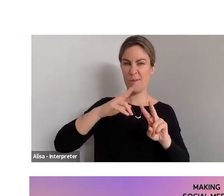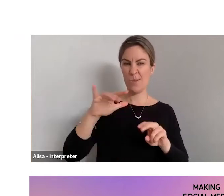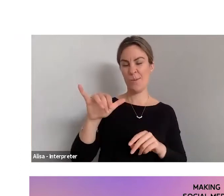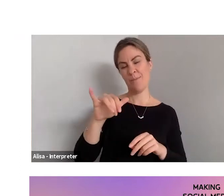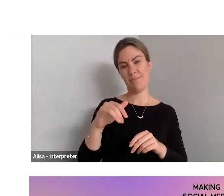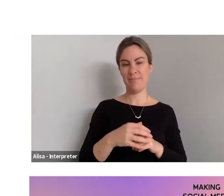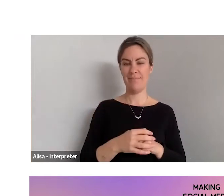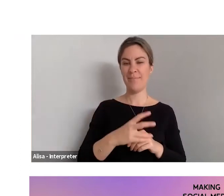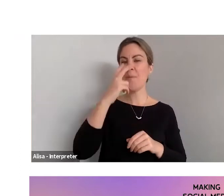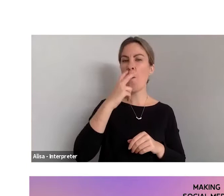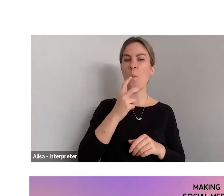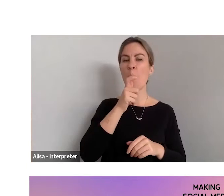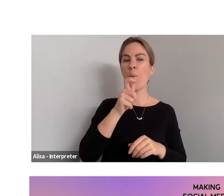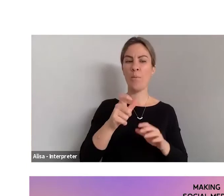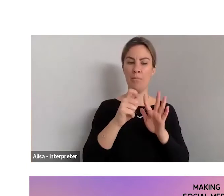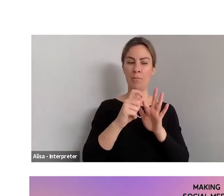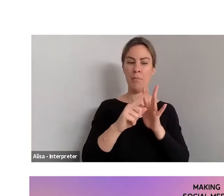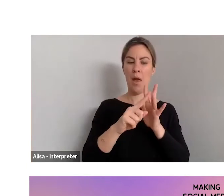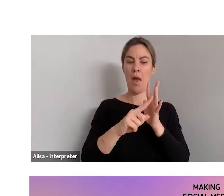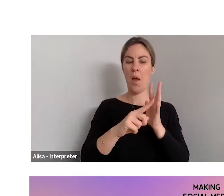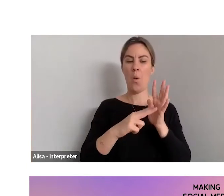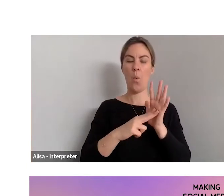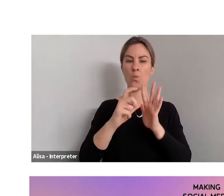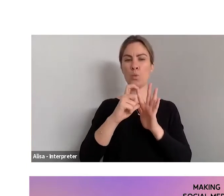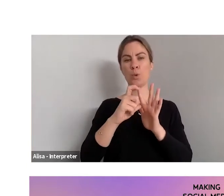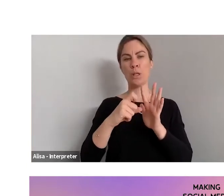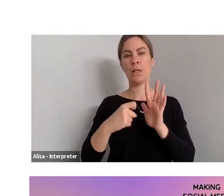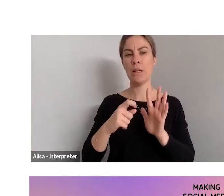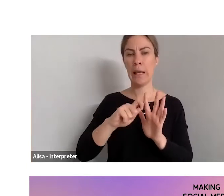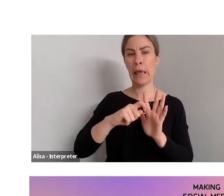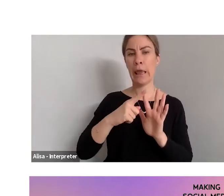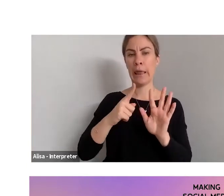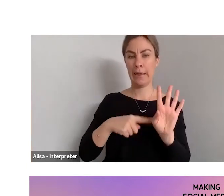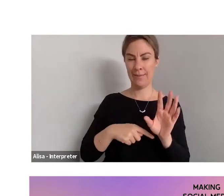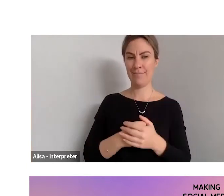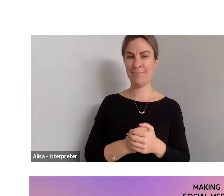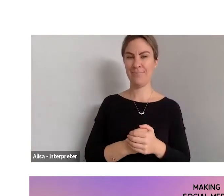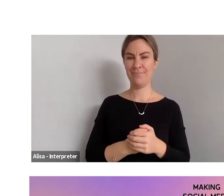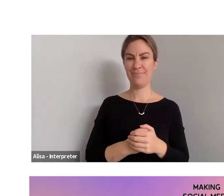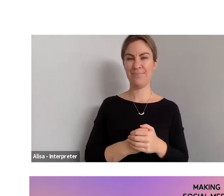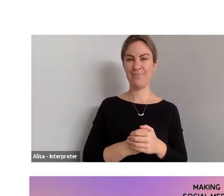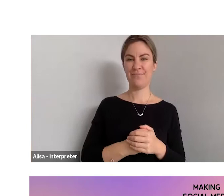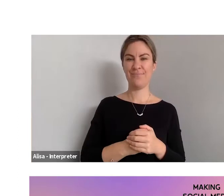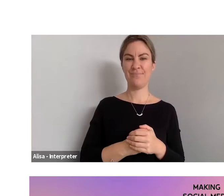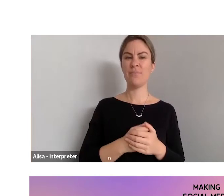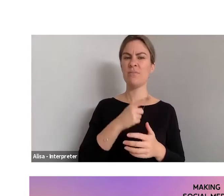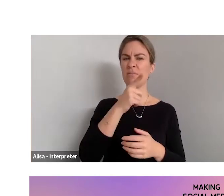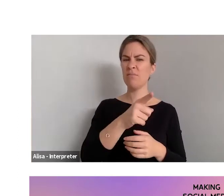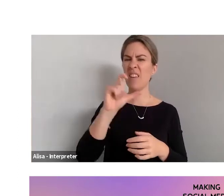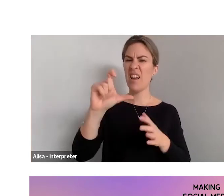vintage you are. So Camel Case looks like this.